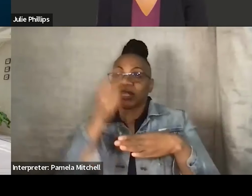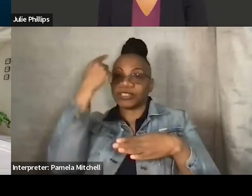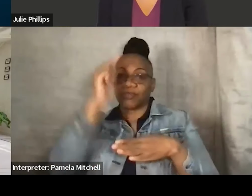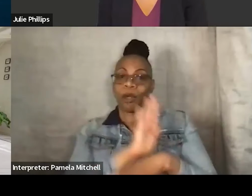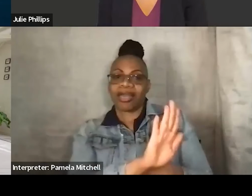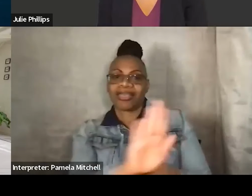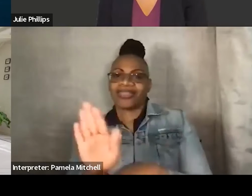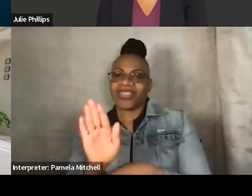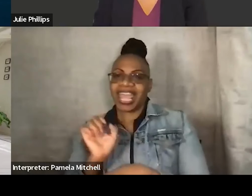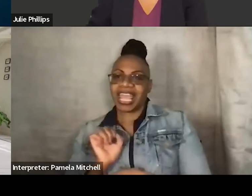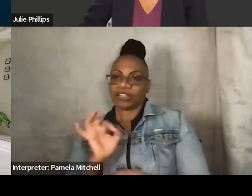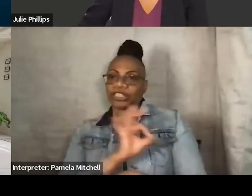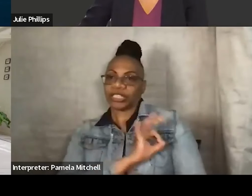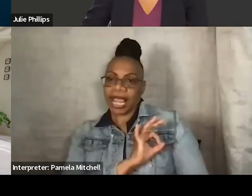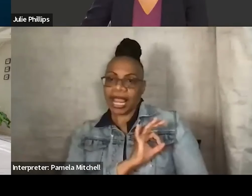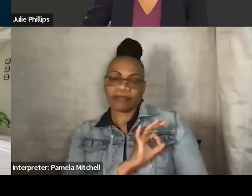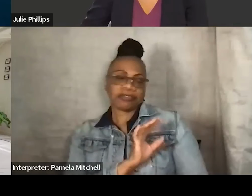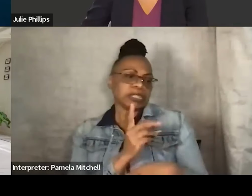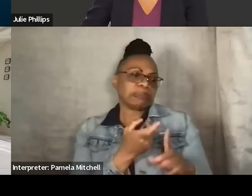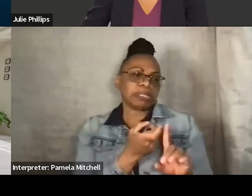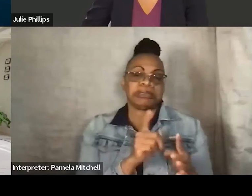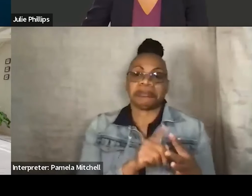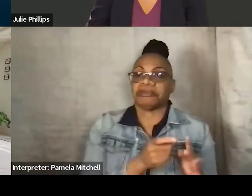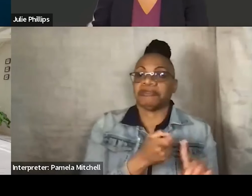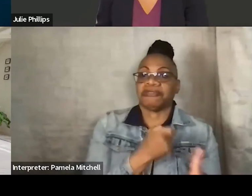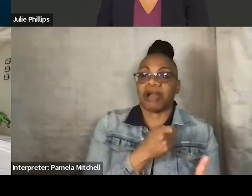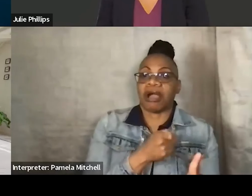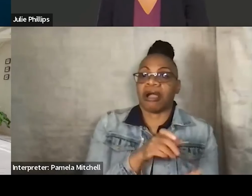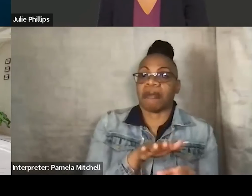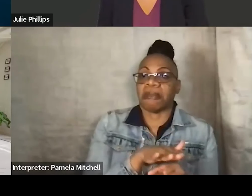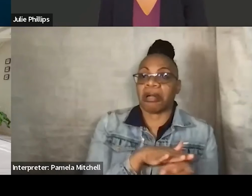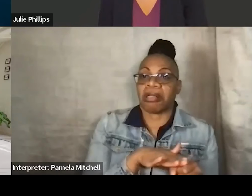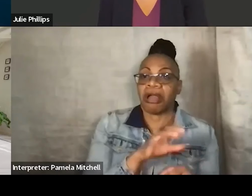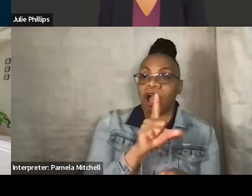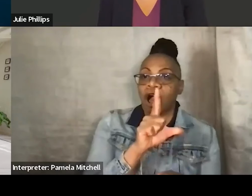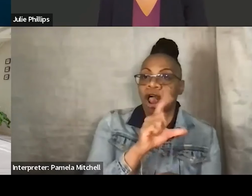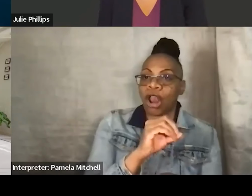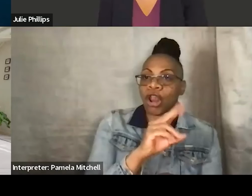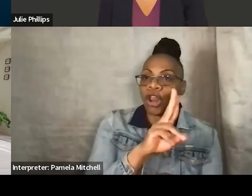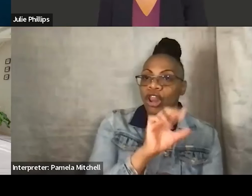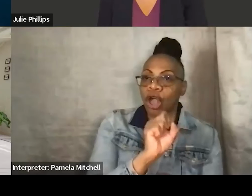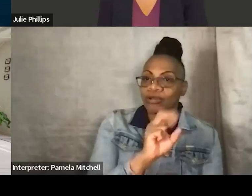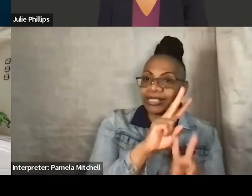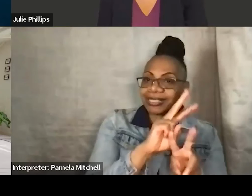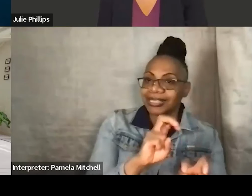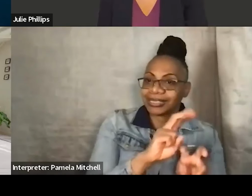So it's everything from, you know, like a LOCUS risk assessment to deescalation.